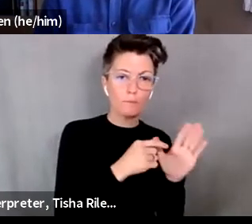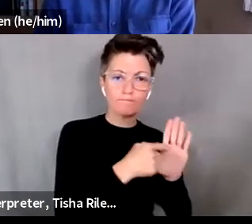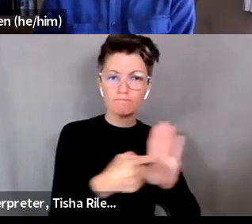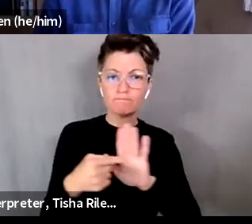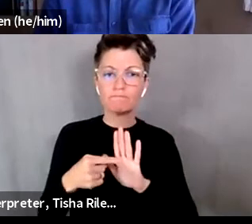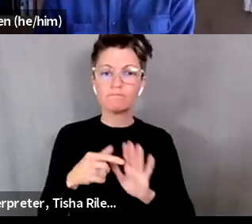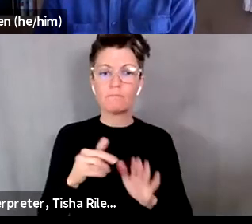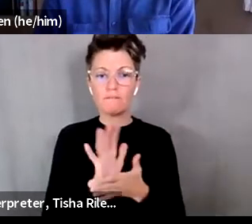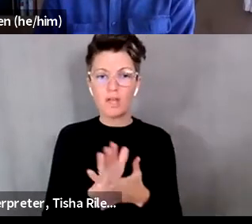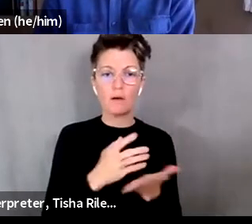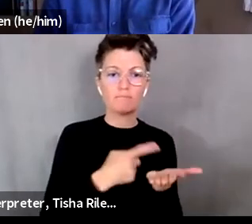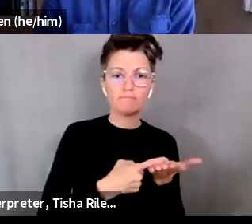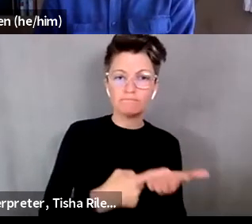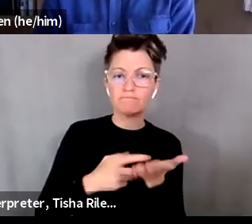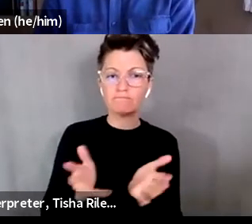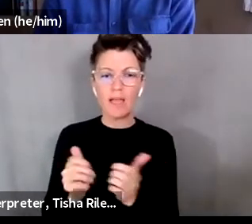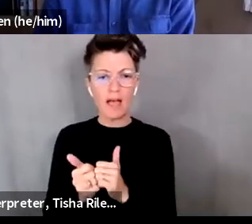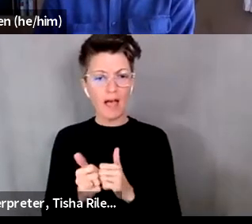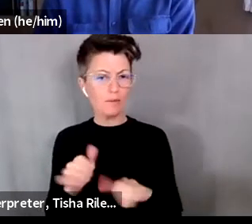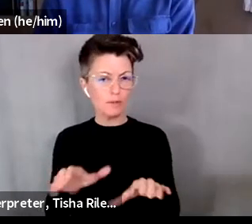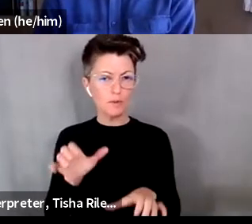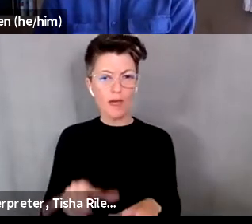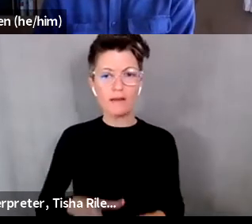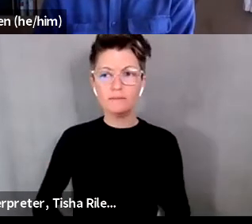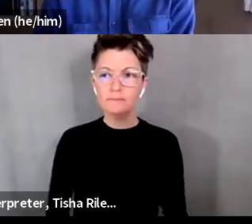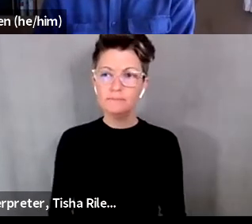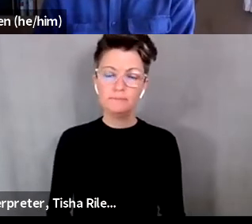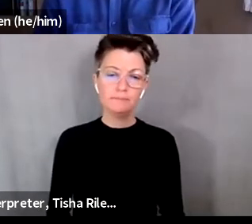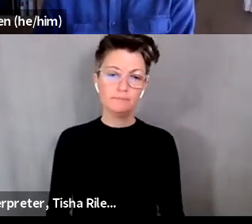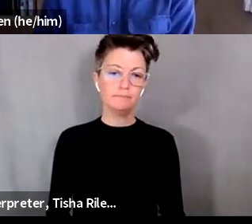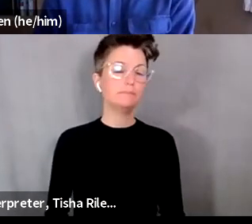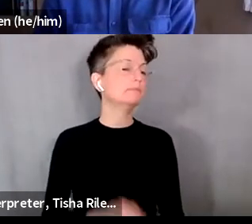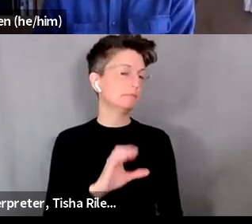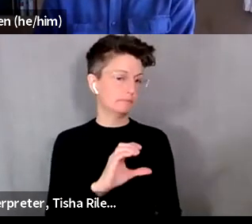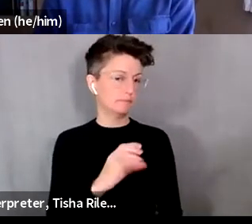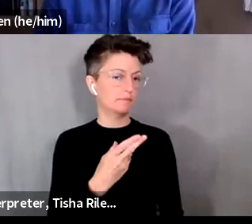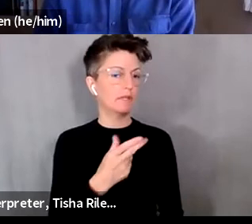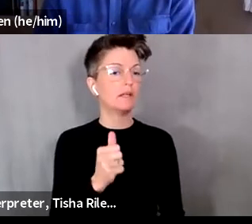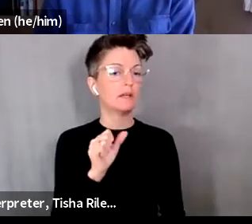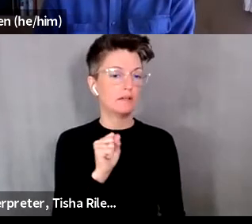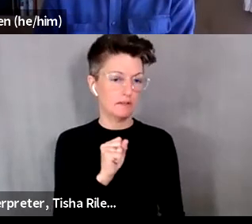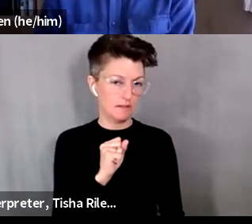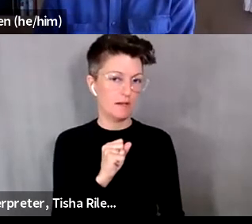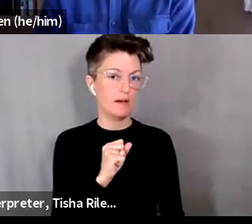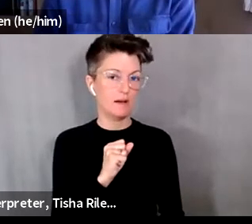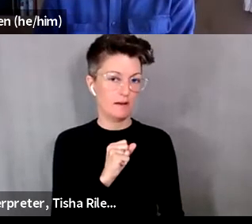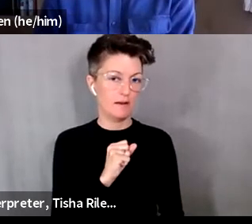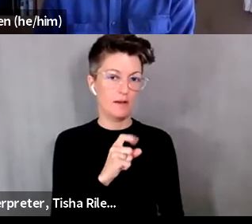How can that happen? Well, Chas was, you know, on the vanguard of making sure